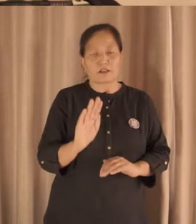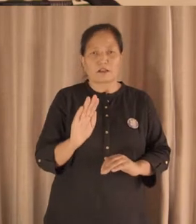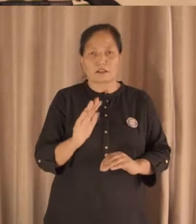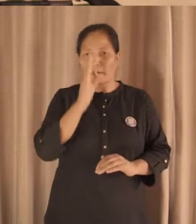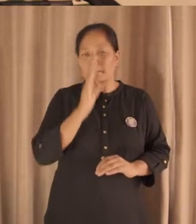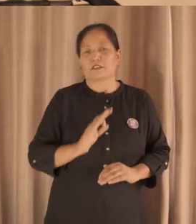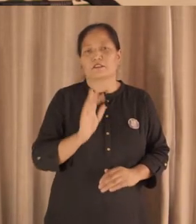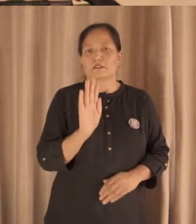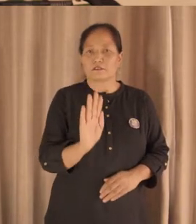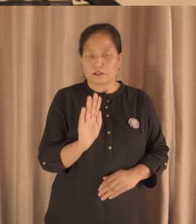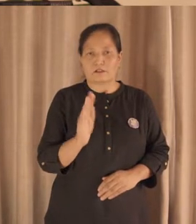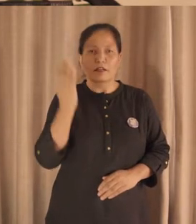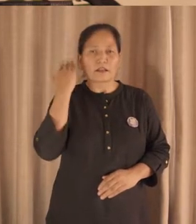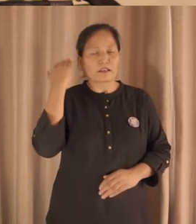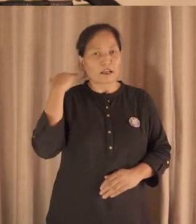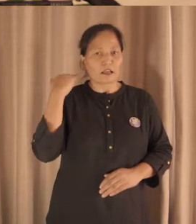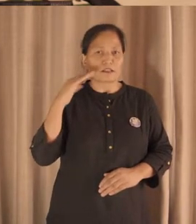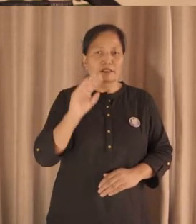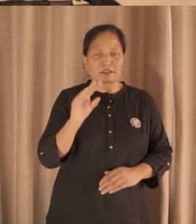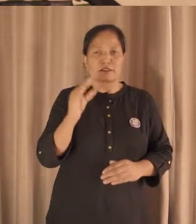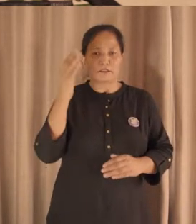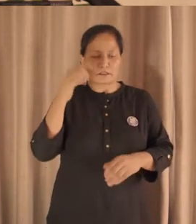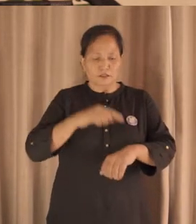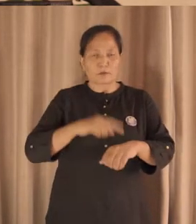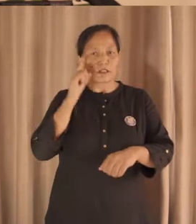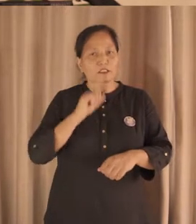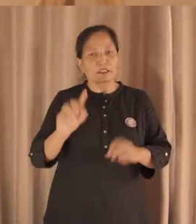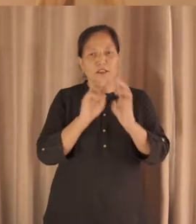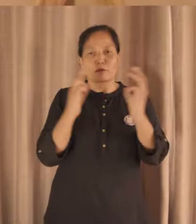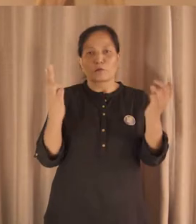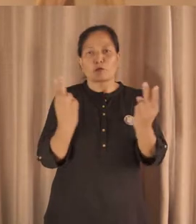do not fall into the hierarchical category of the Hindu Varna system. So, why is it necessary